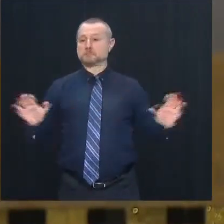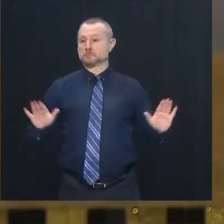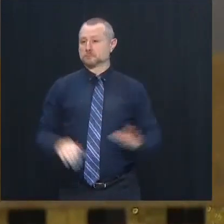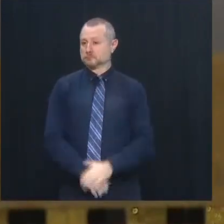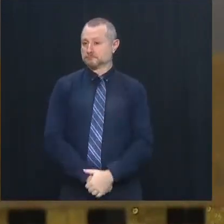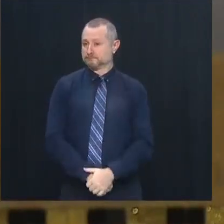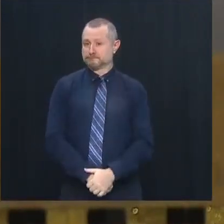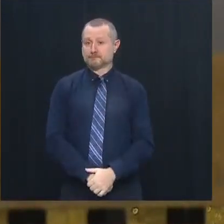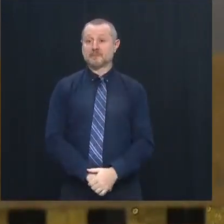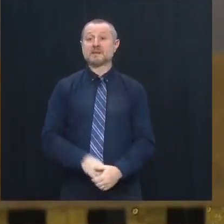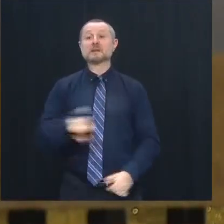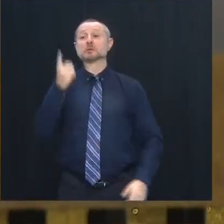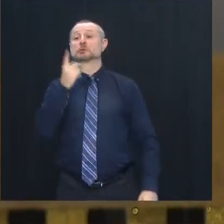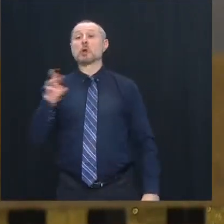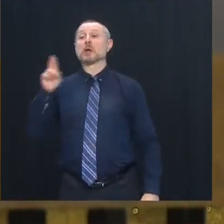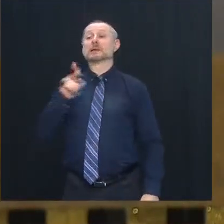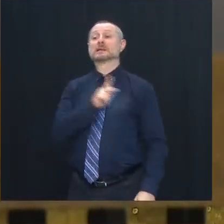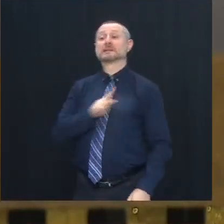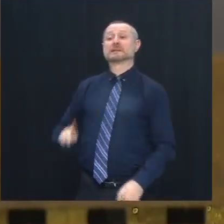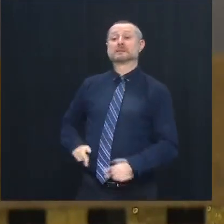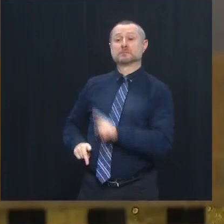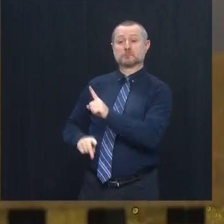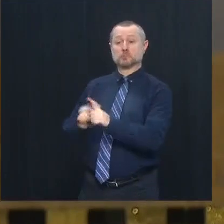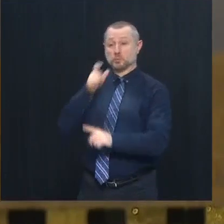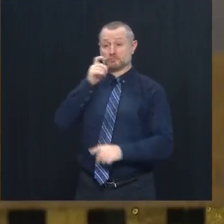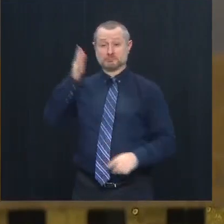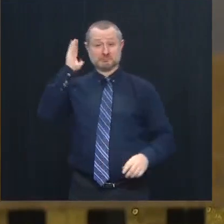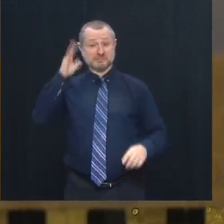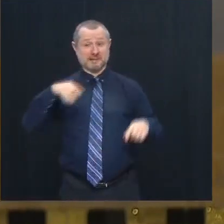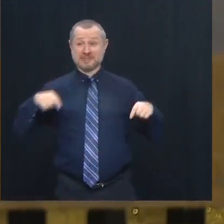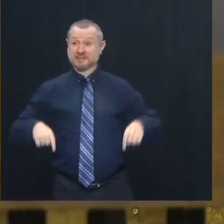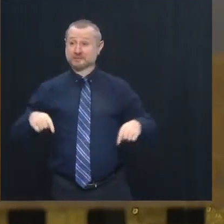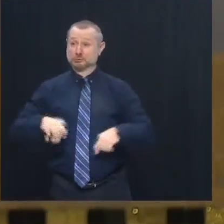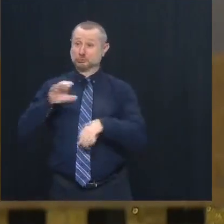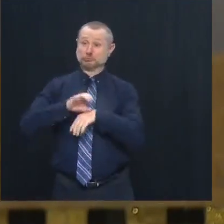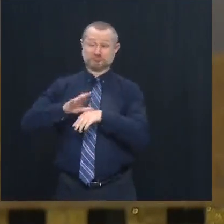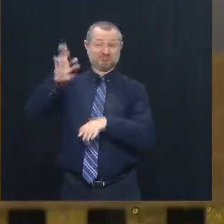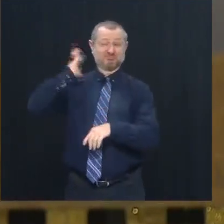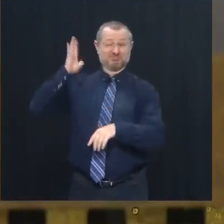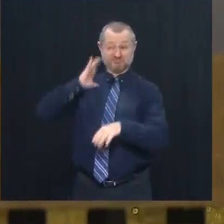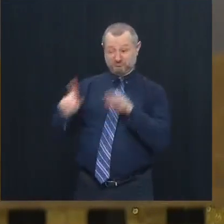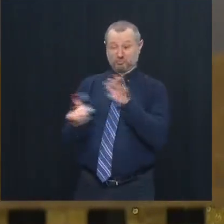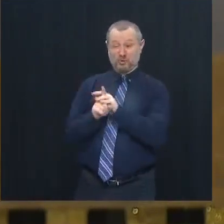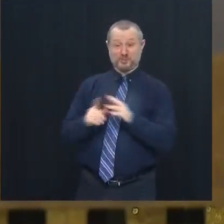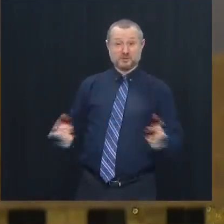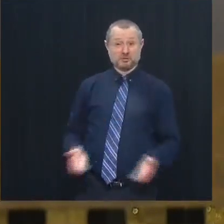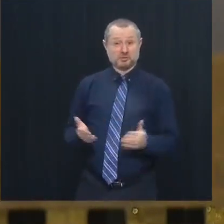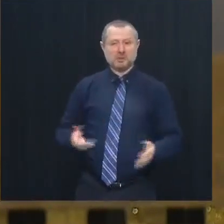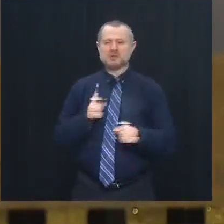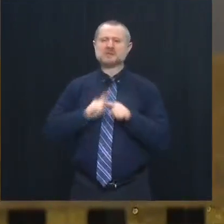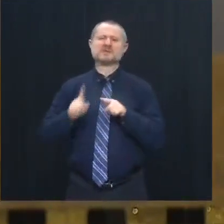WHO RECEIVES THE VACCINE PERIOD. WE CANNOT AND WE WILL NOT LET THAT HAPPEN.